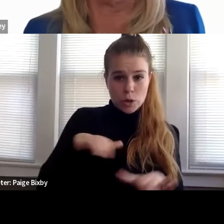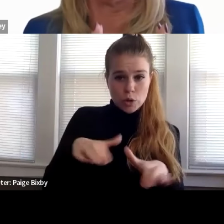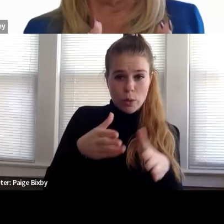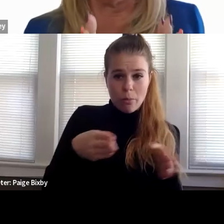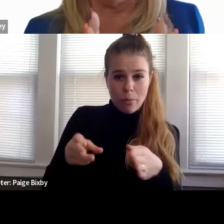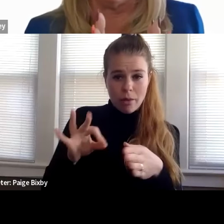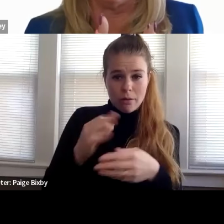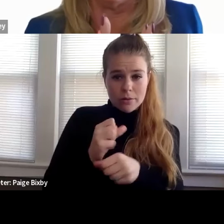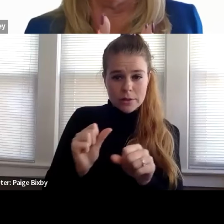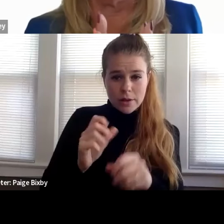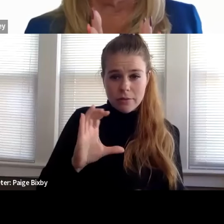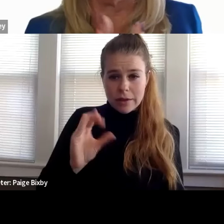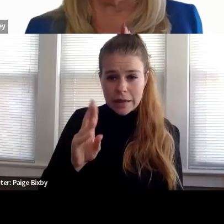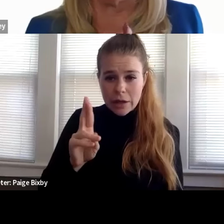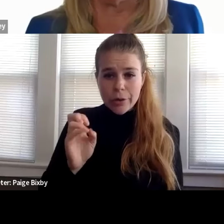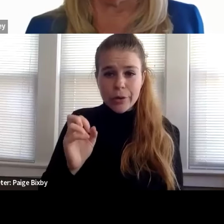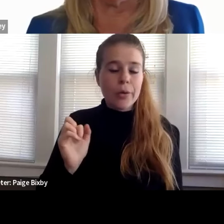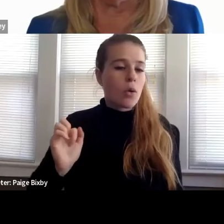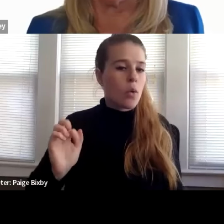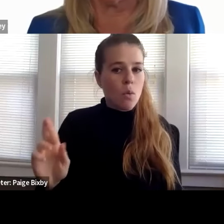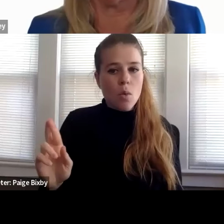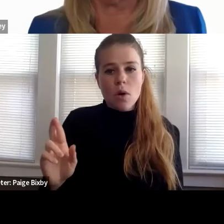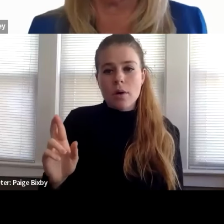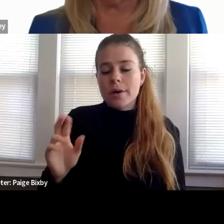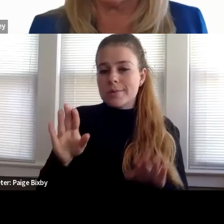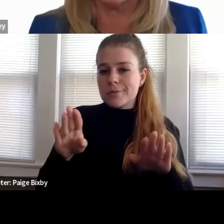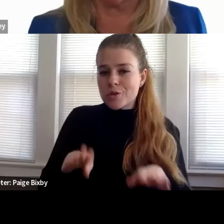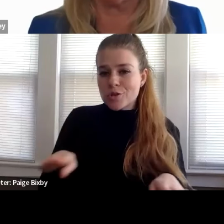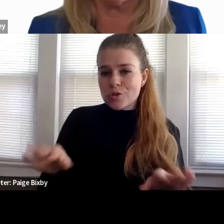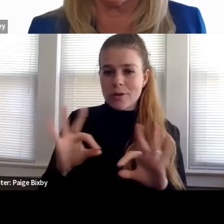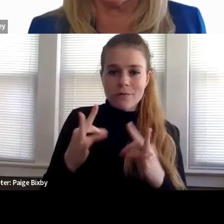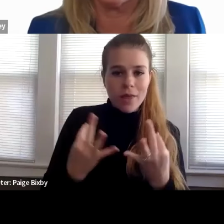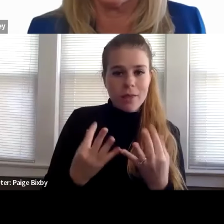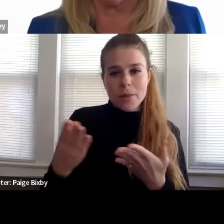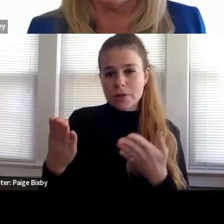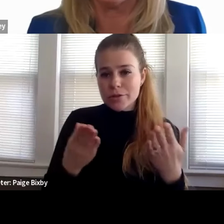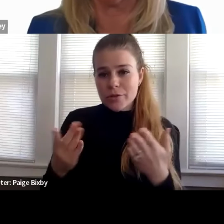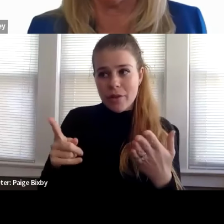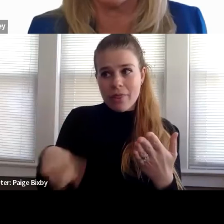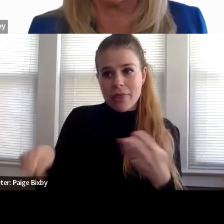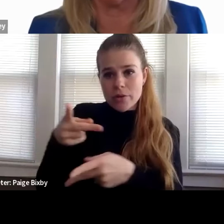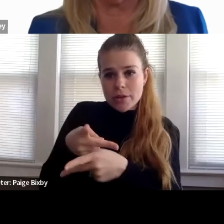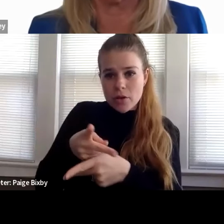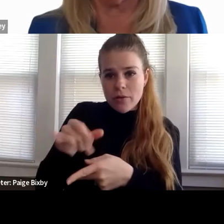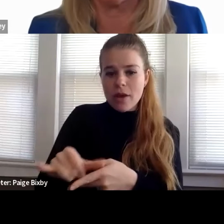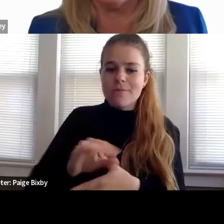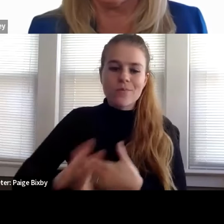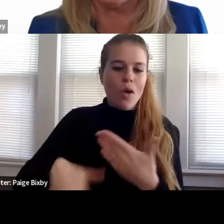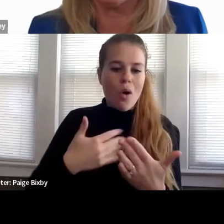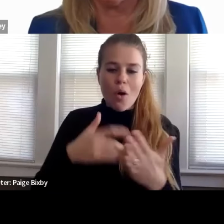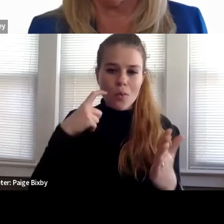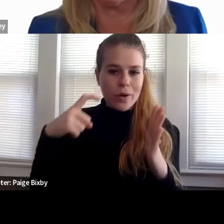or children and families services are doing it, it's all recognized across each of 'em.